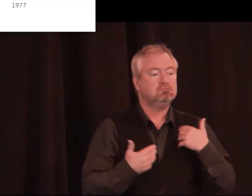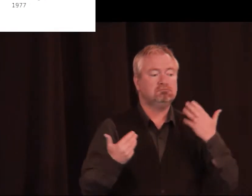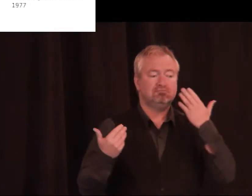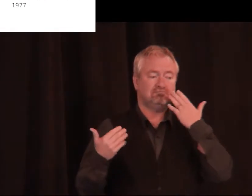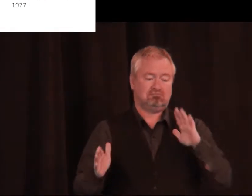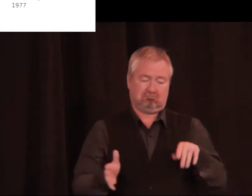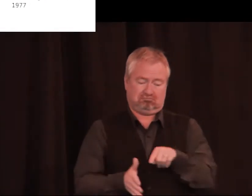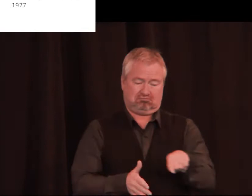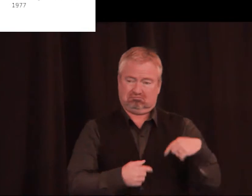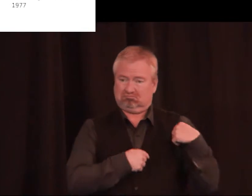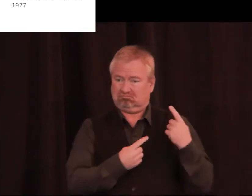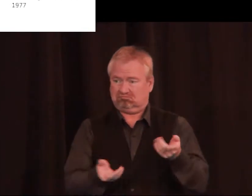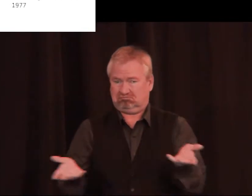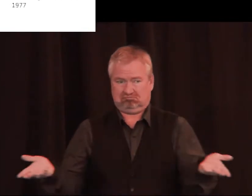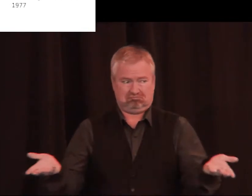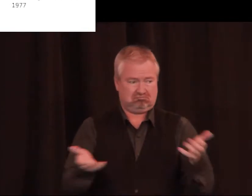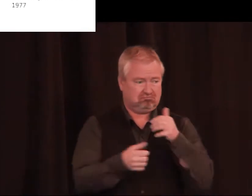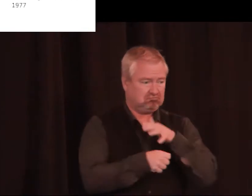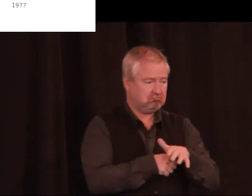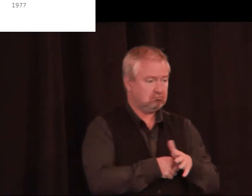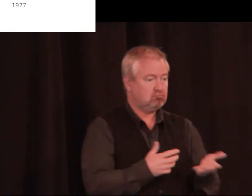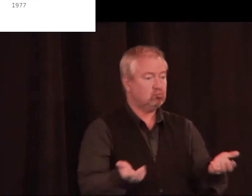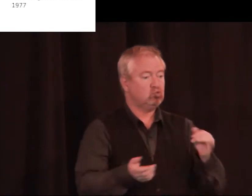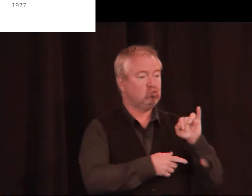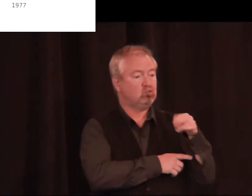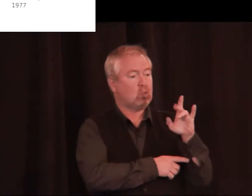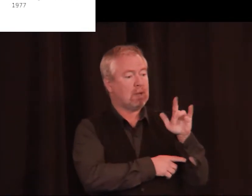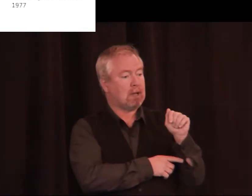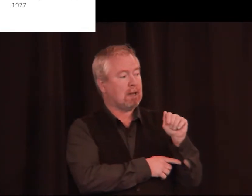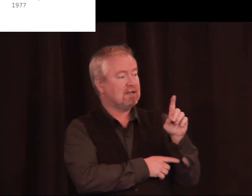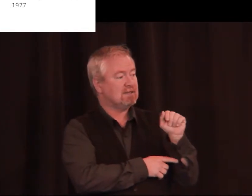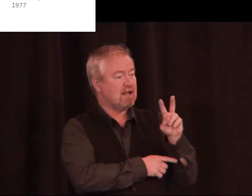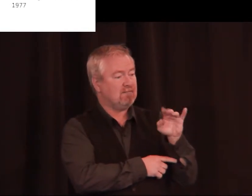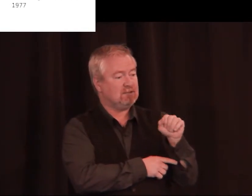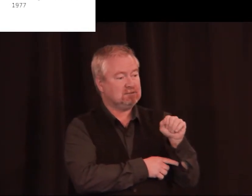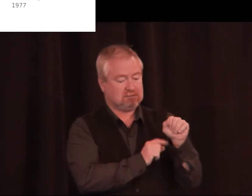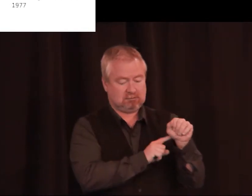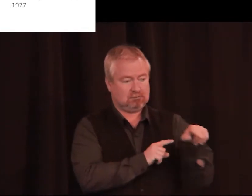Julia Davis was a professor at the University of Iowa in the '70s and '80s